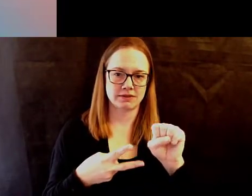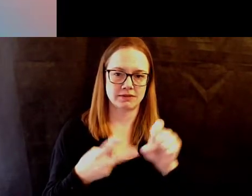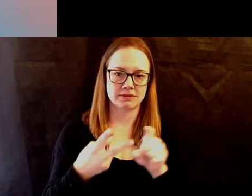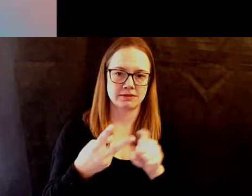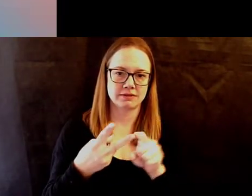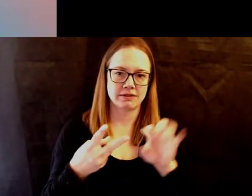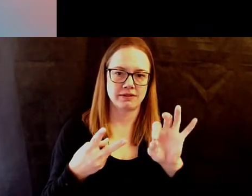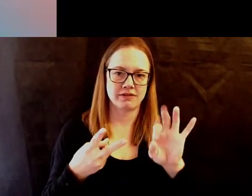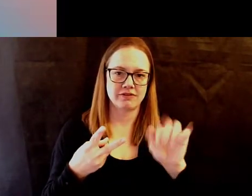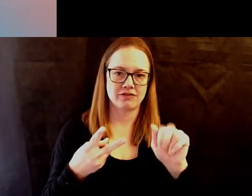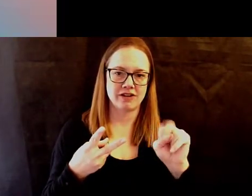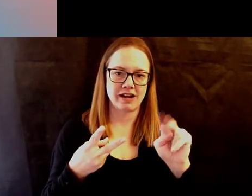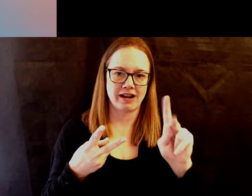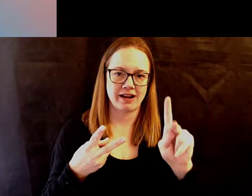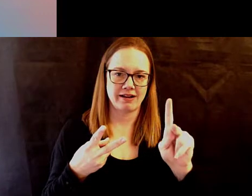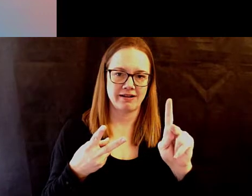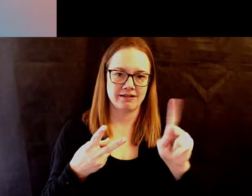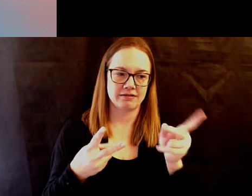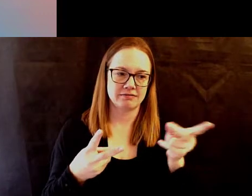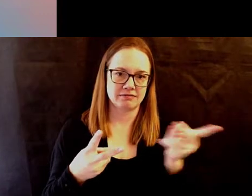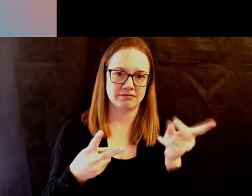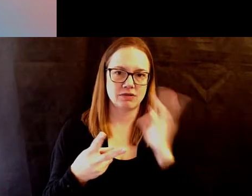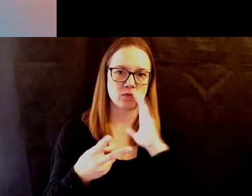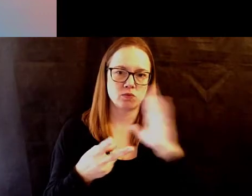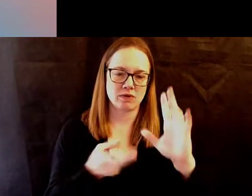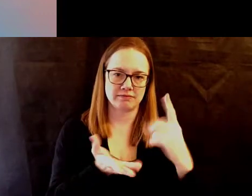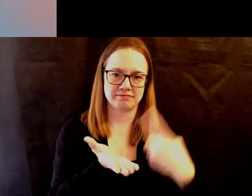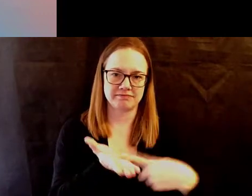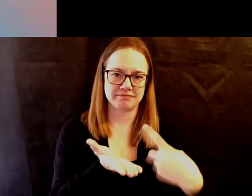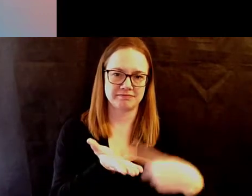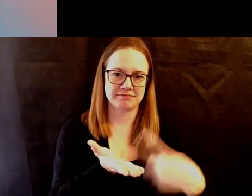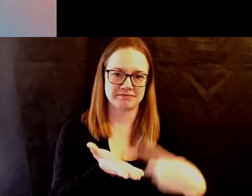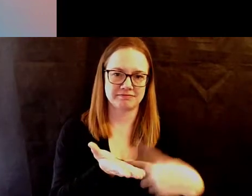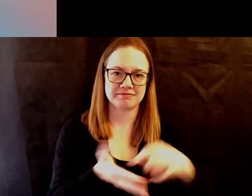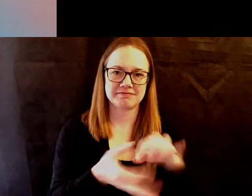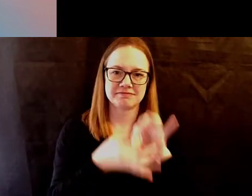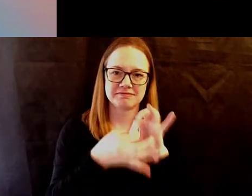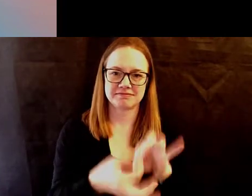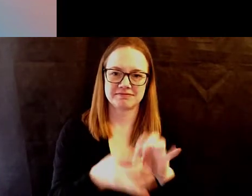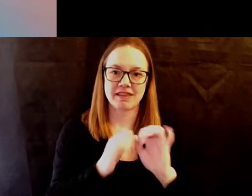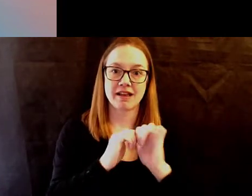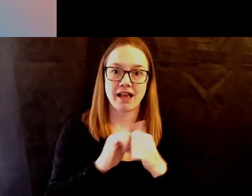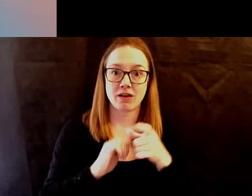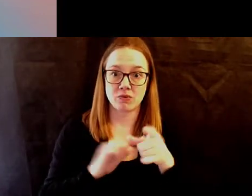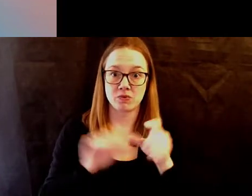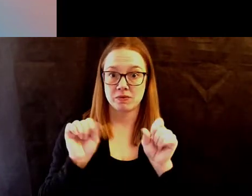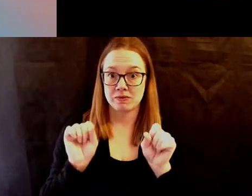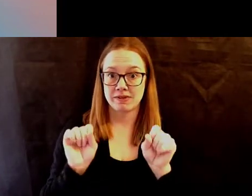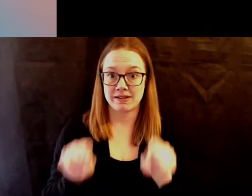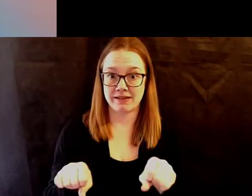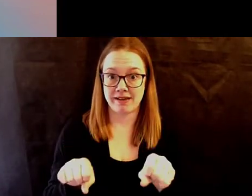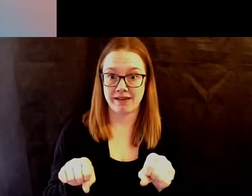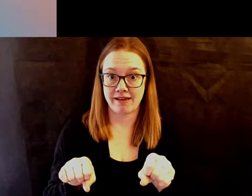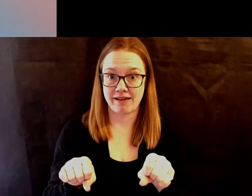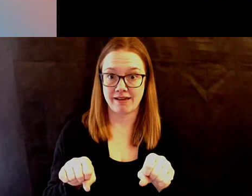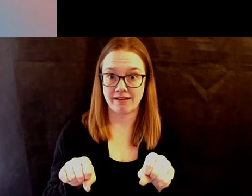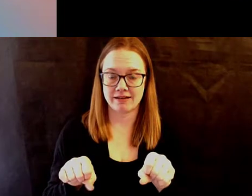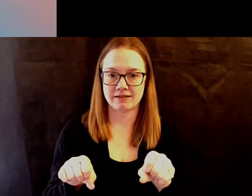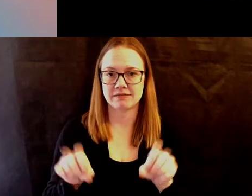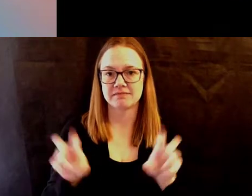to speak with you today about how you can get in the room